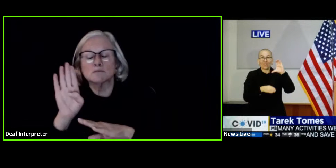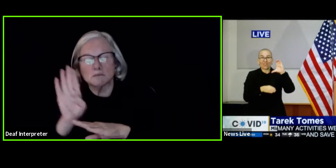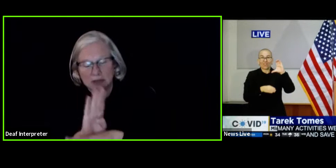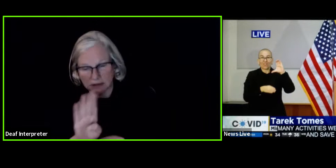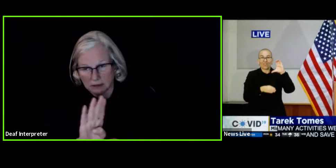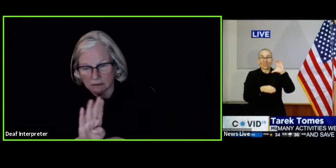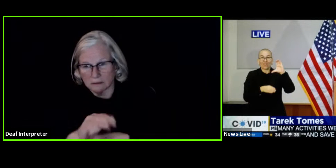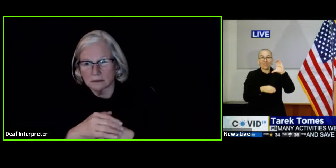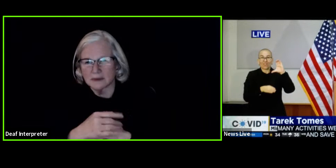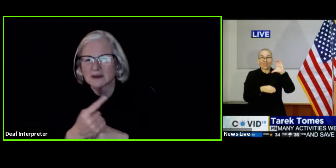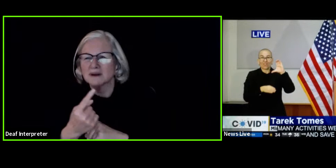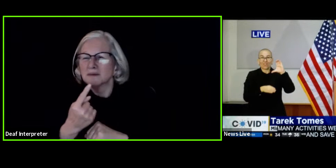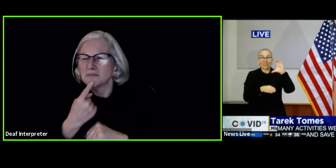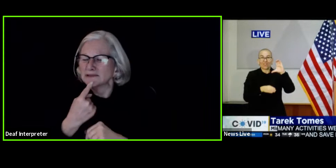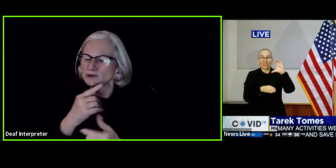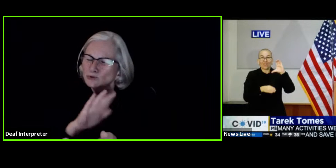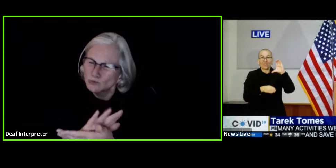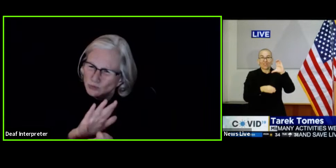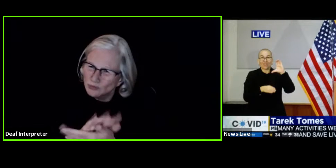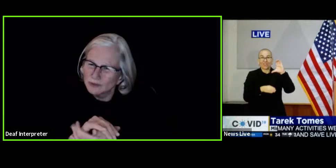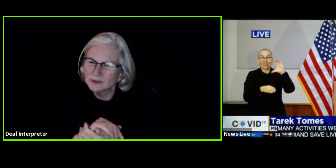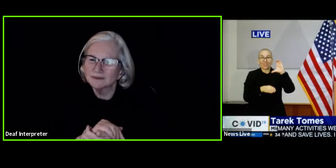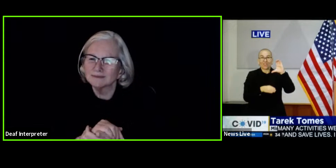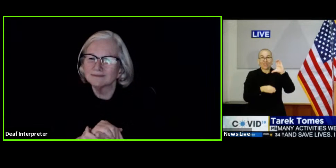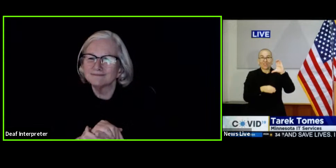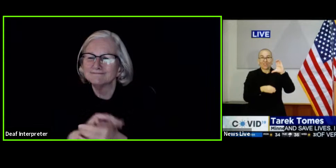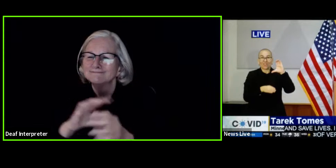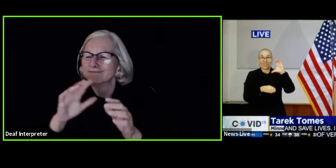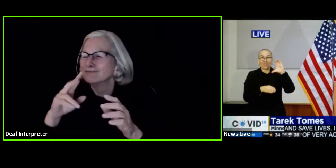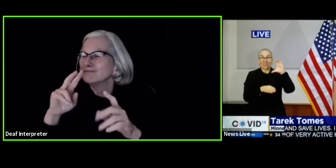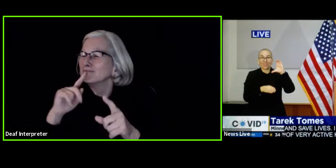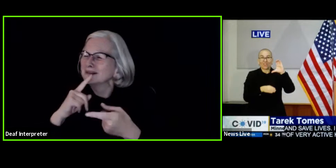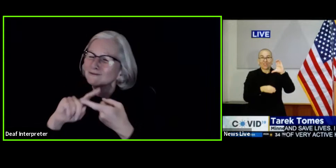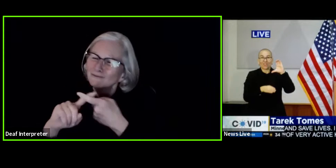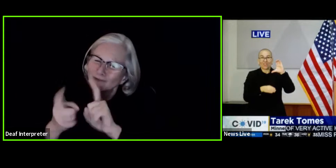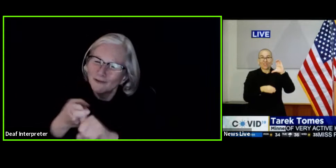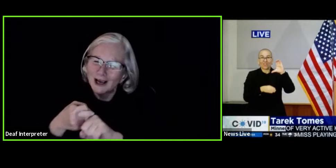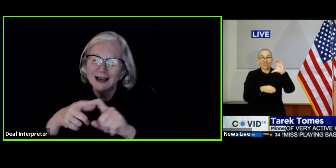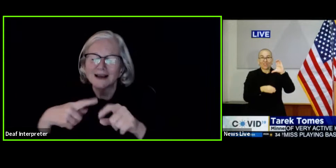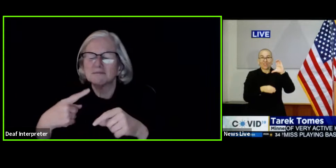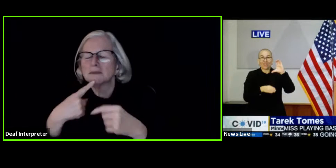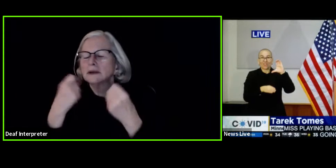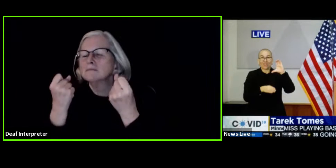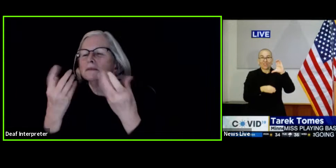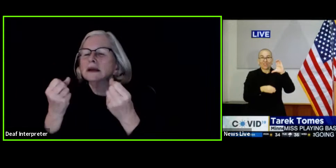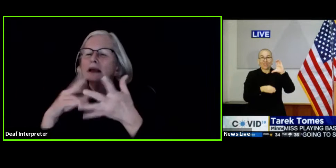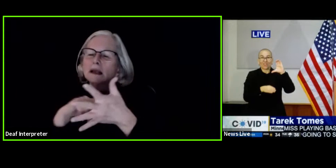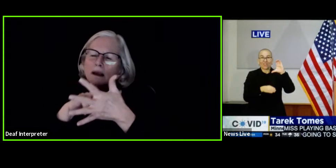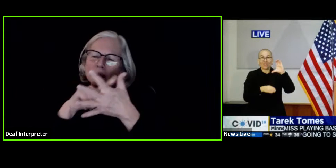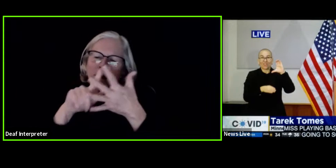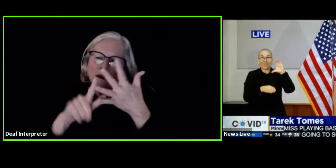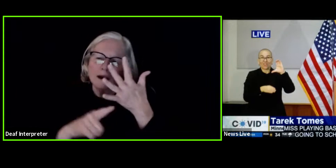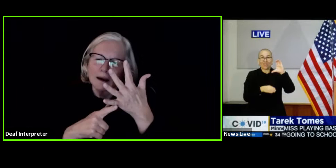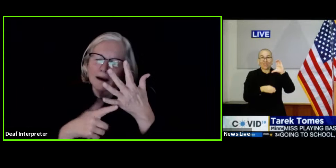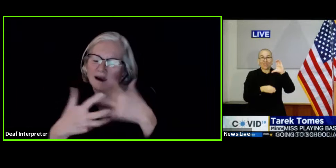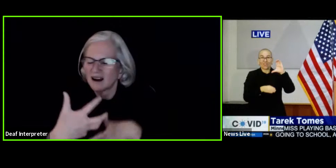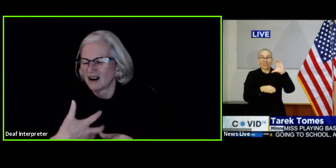AND EVERYTHING ELSE THAT THIS PANDEMIC HAS TAKEN AWAY FROM US. ALONG WITH OTHER MEASURES SUCH AS WEARING MASKS, SOCIAL